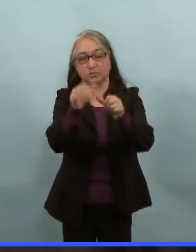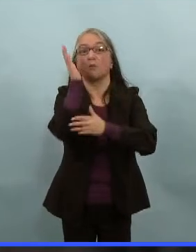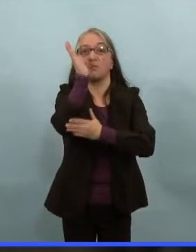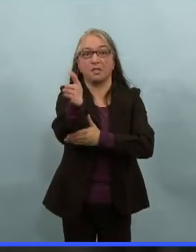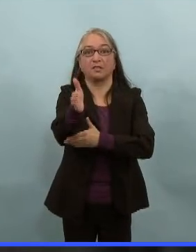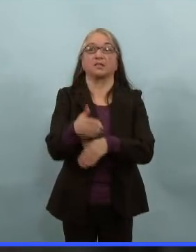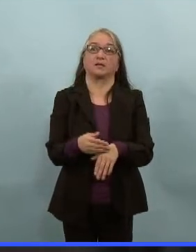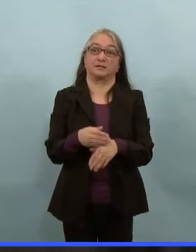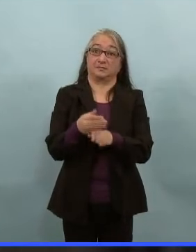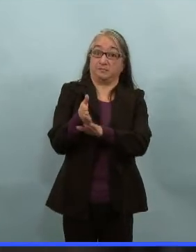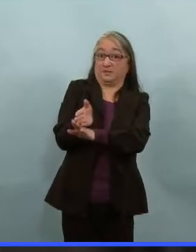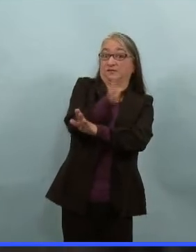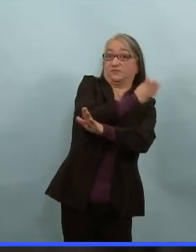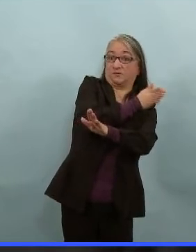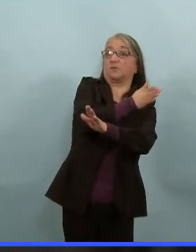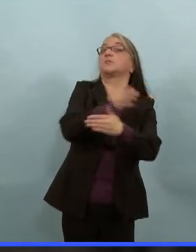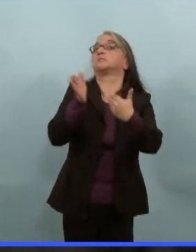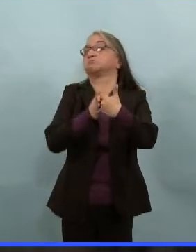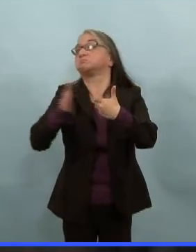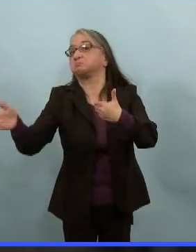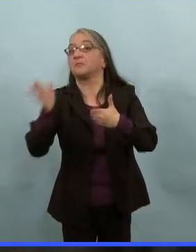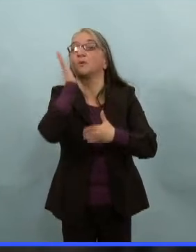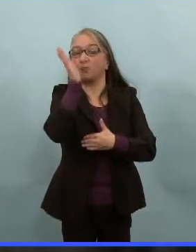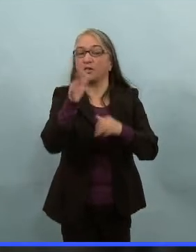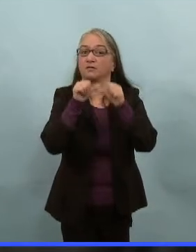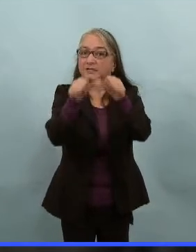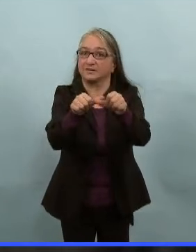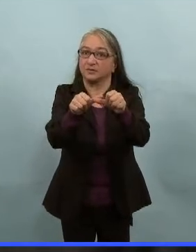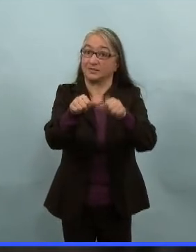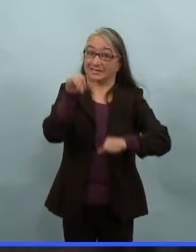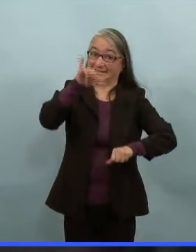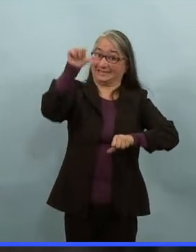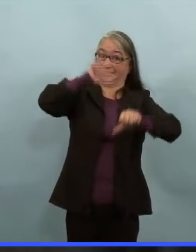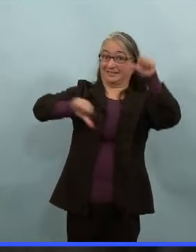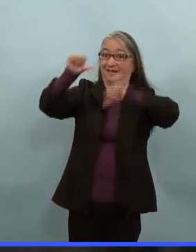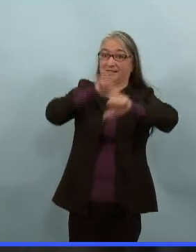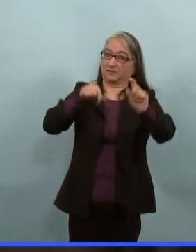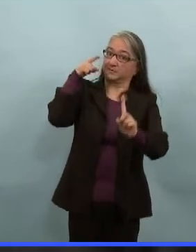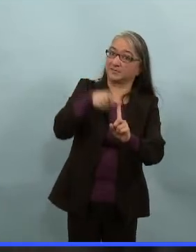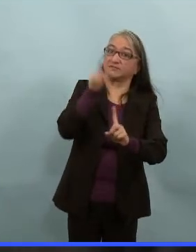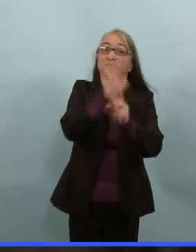to look at the science look at what's happening in manitoba to provide the best guidance for manitoba